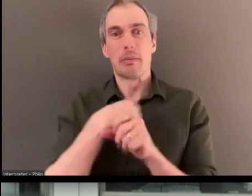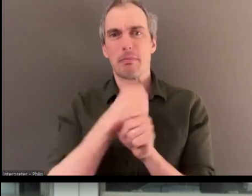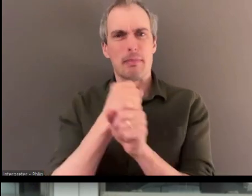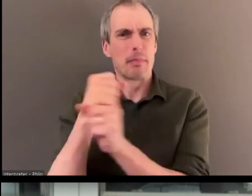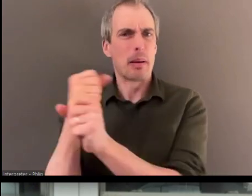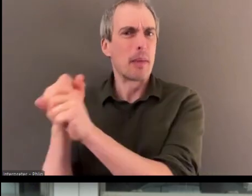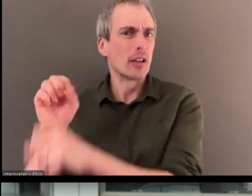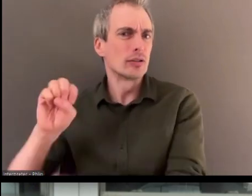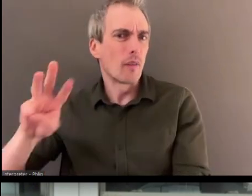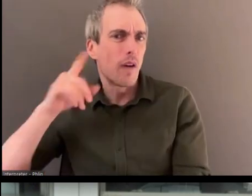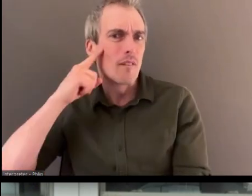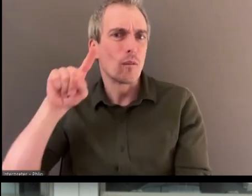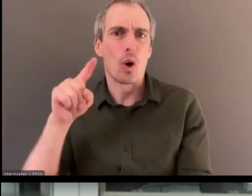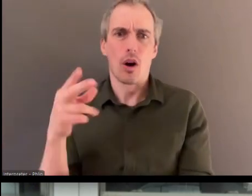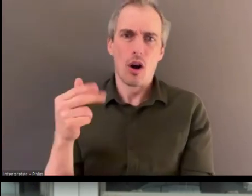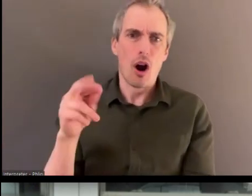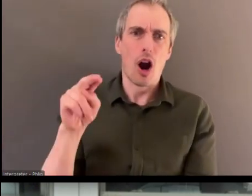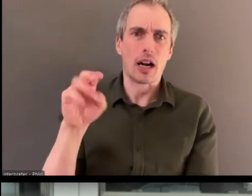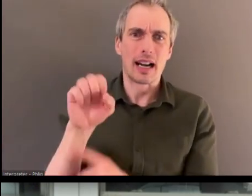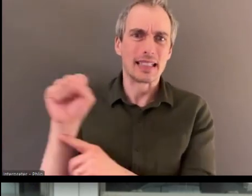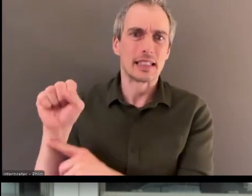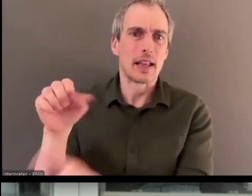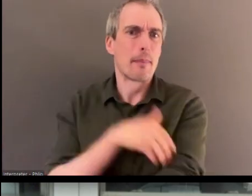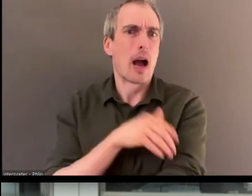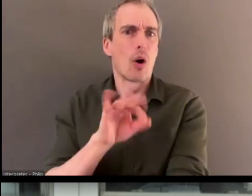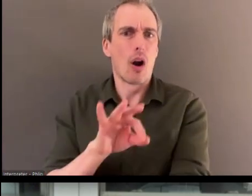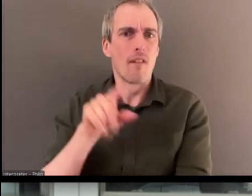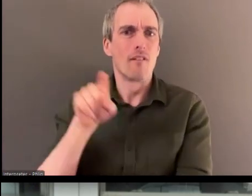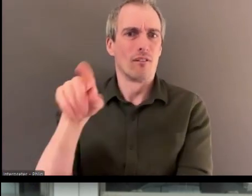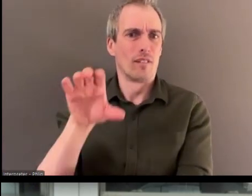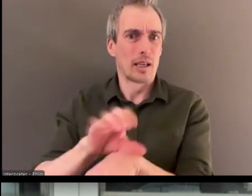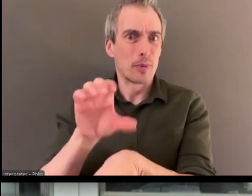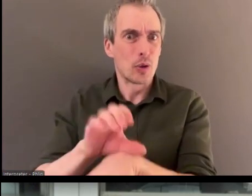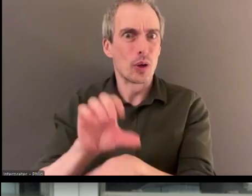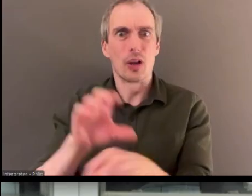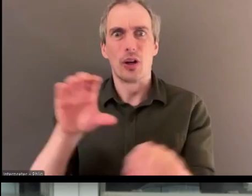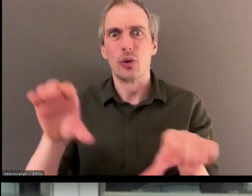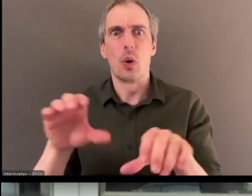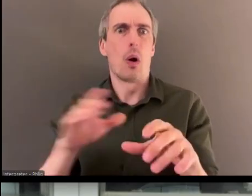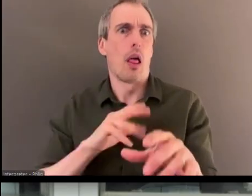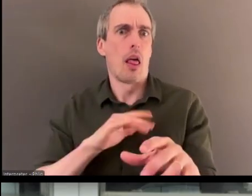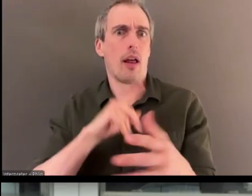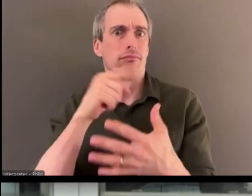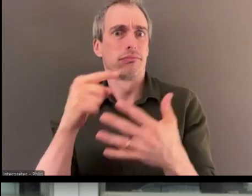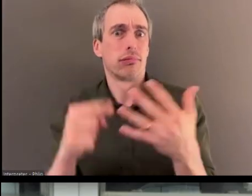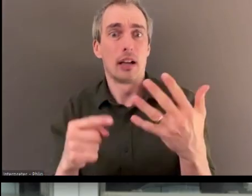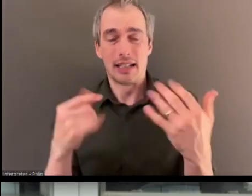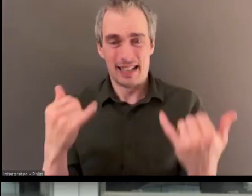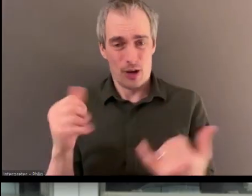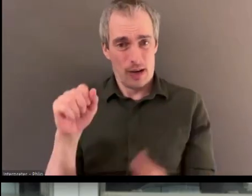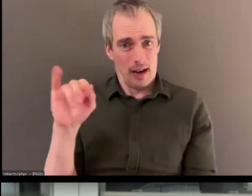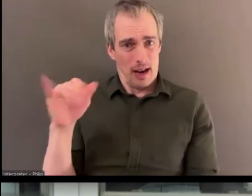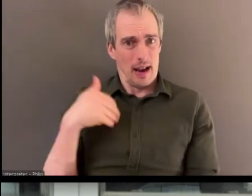Now with AI we have a lot of different power but if we want to do particular things we use these